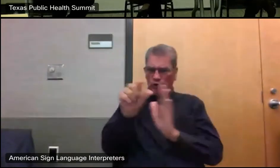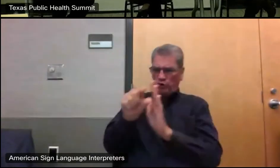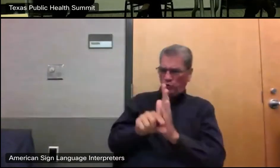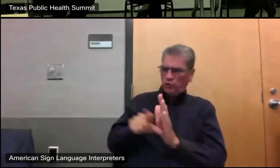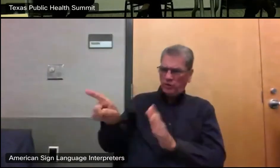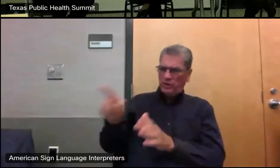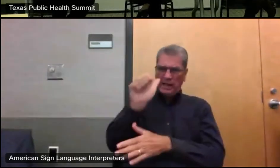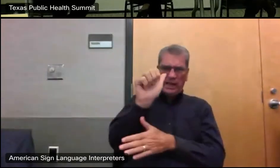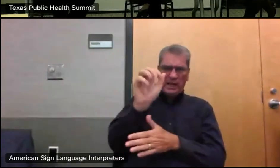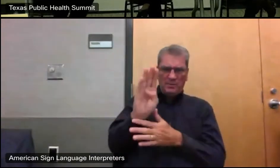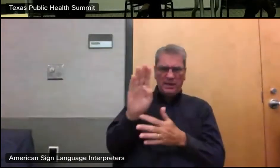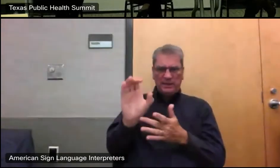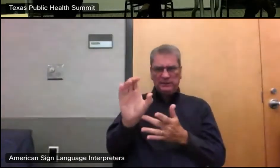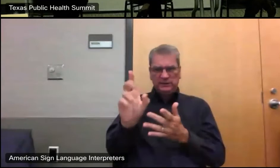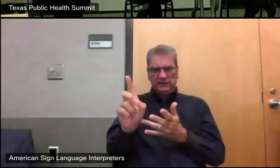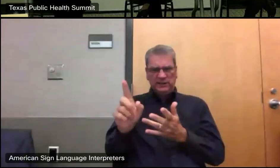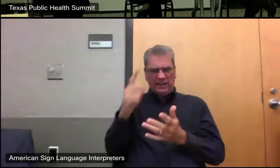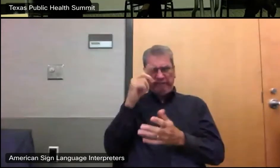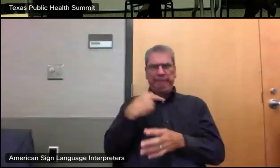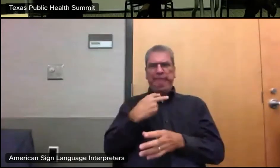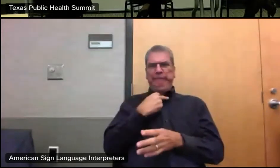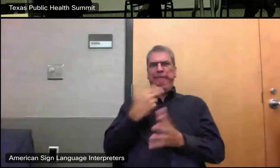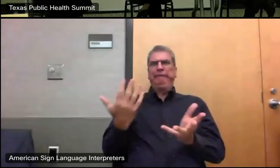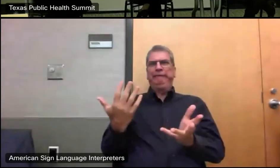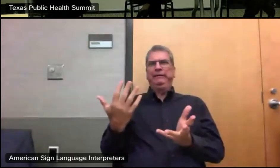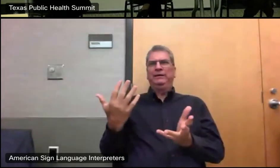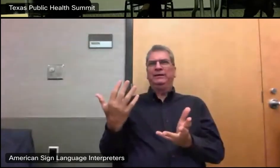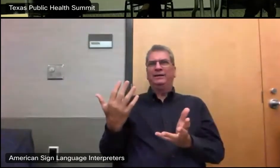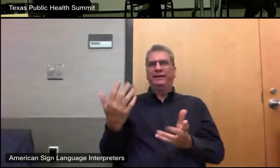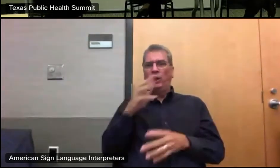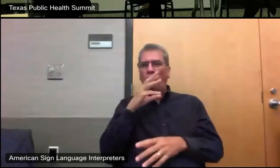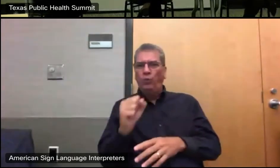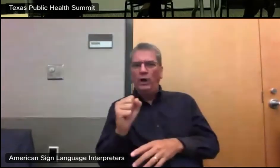oh, I feel like this is a trap and so instead it was like, well, yeah, I was like, well